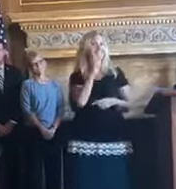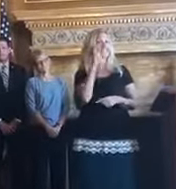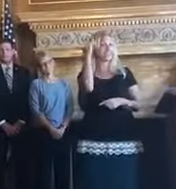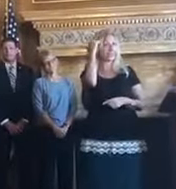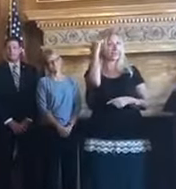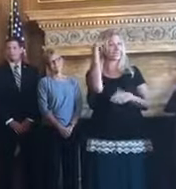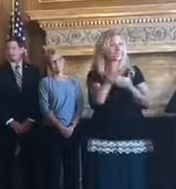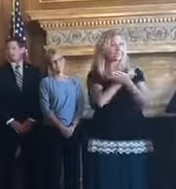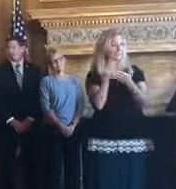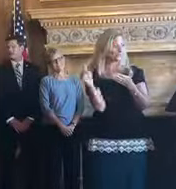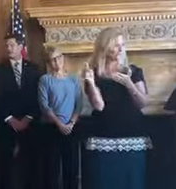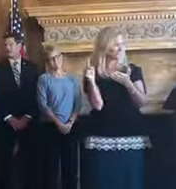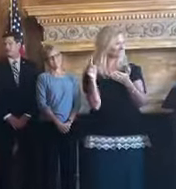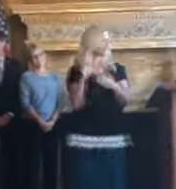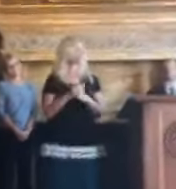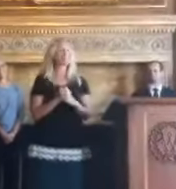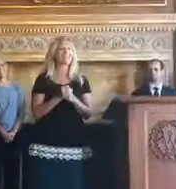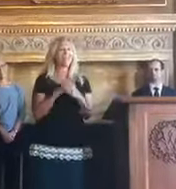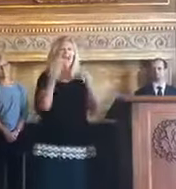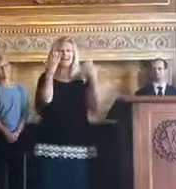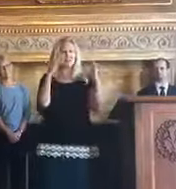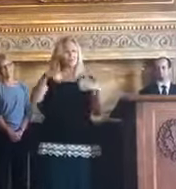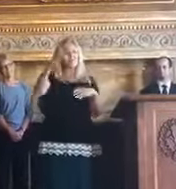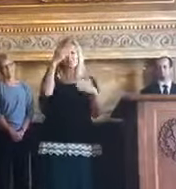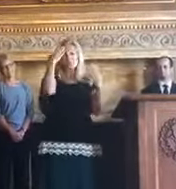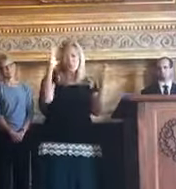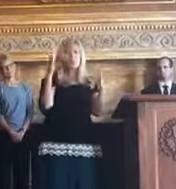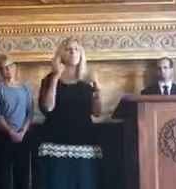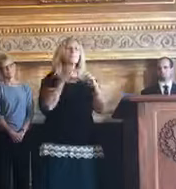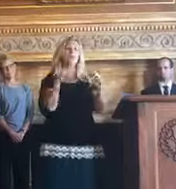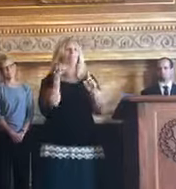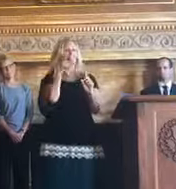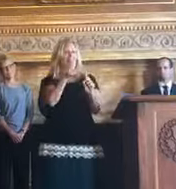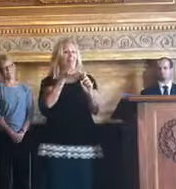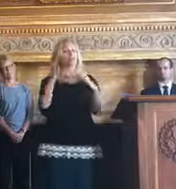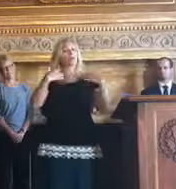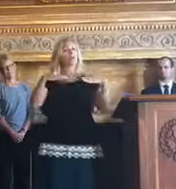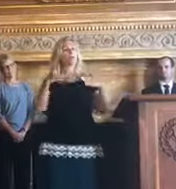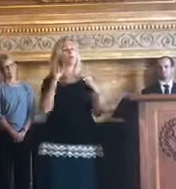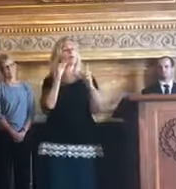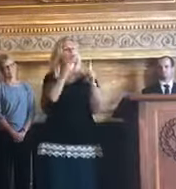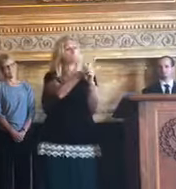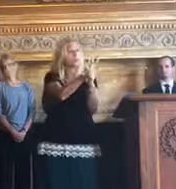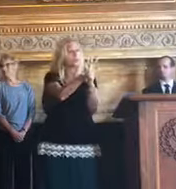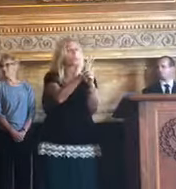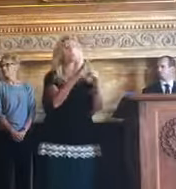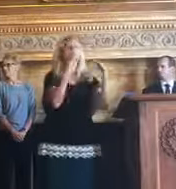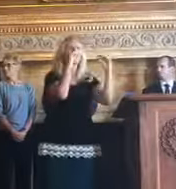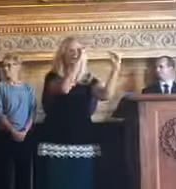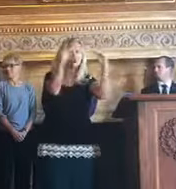This week we are celebrating deaf awareness week, and I am not sure if you are aware that